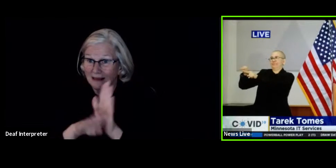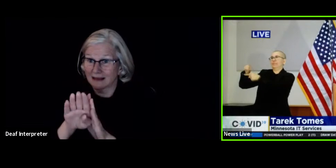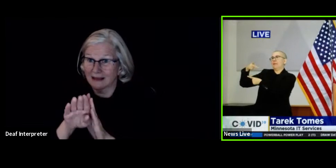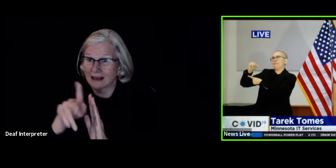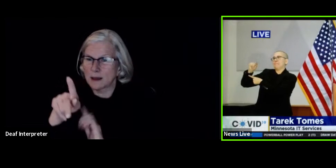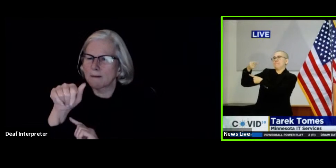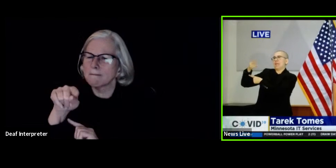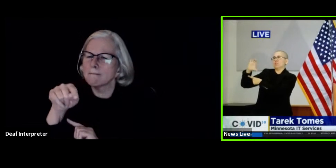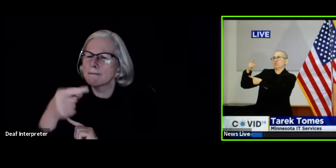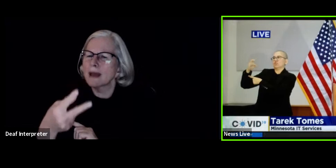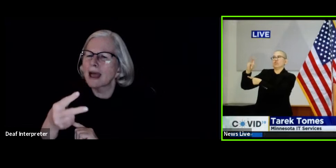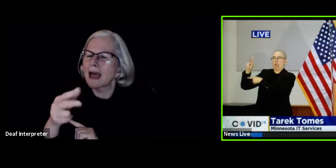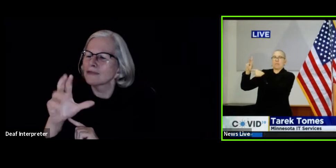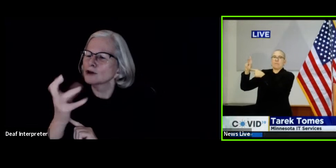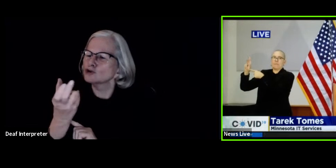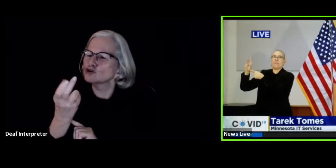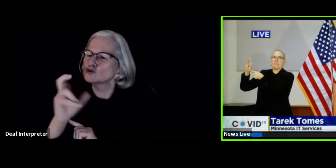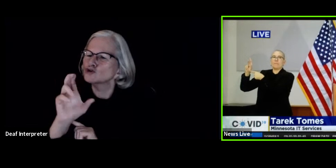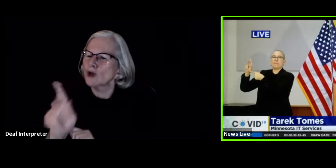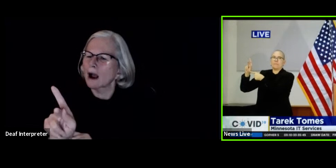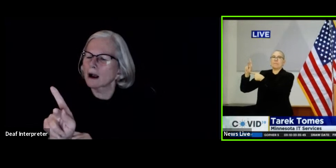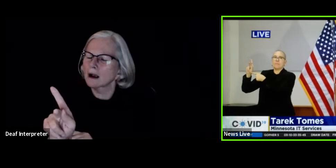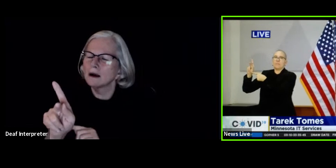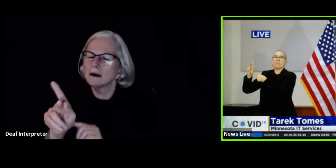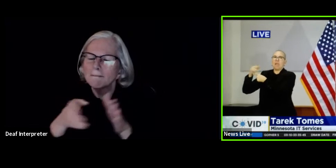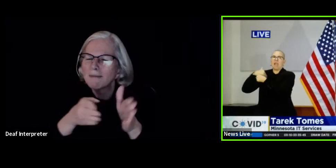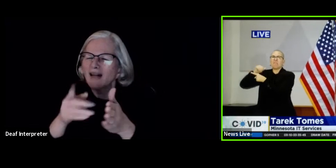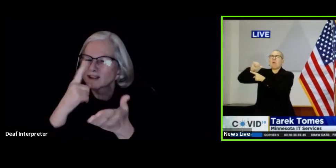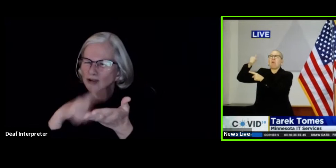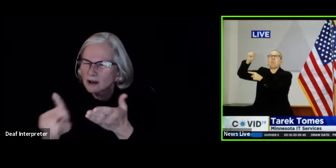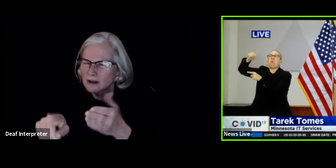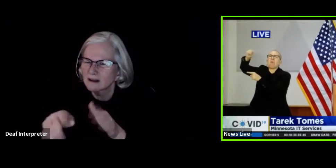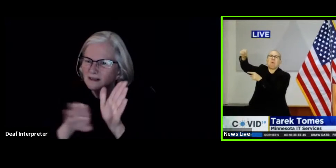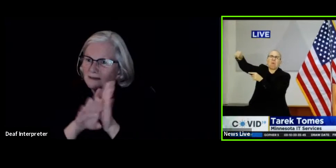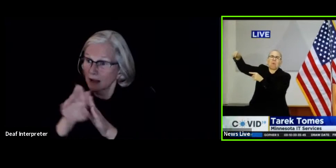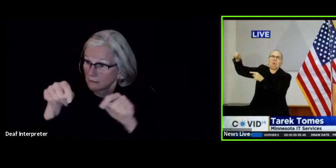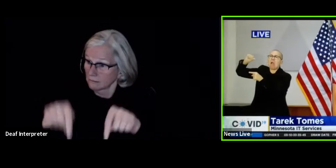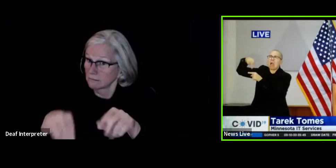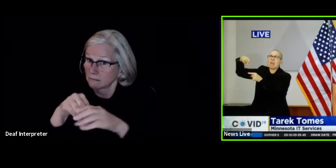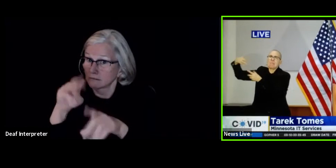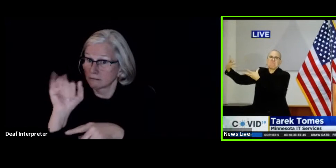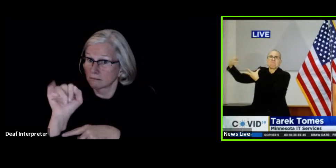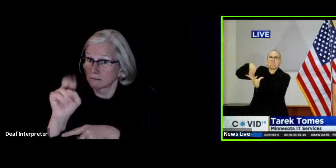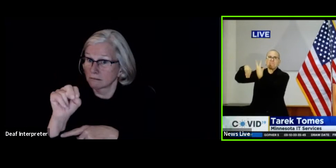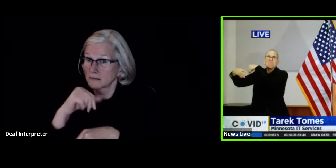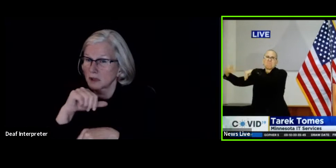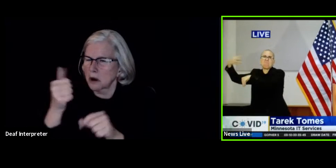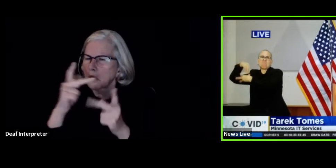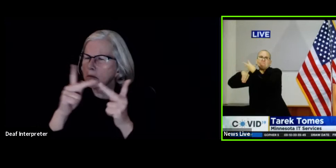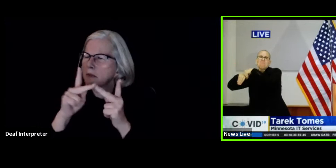FRAMEWORK WORKED. THE ACTUAL APP DEVELOPMENT WORK WAS DONE BY THE PATH CHECK FOUNDATION